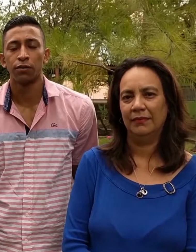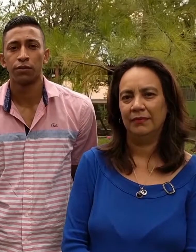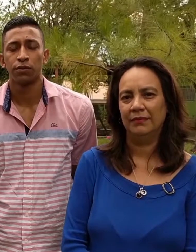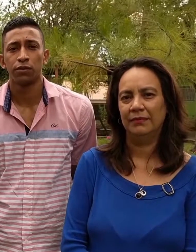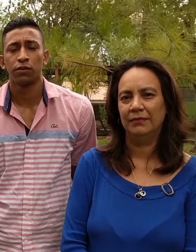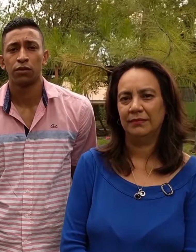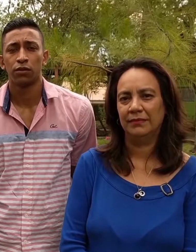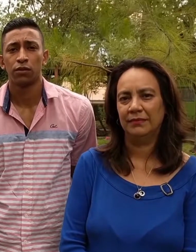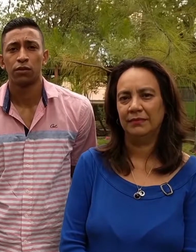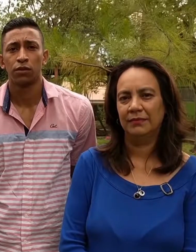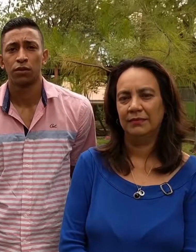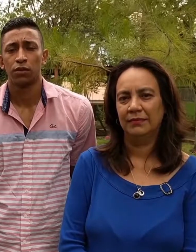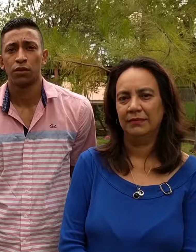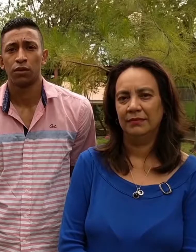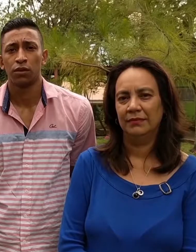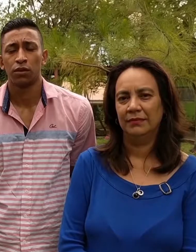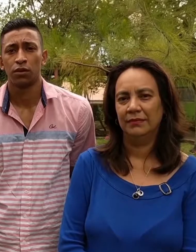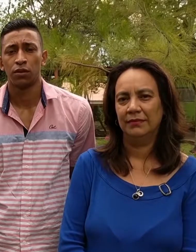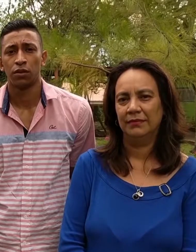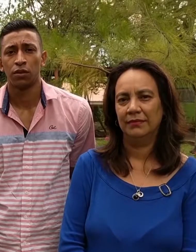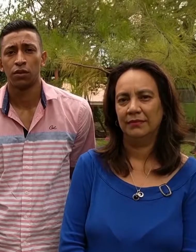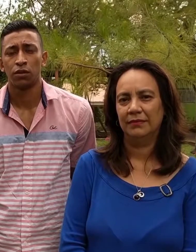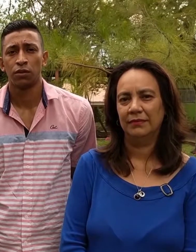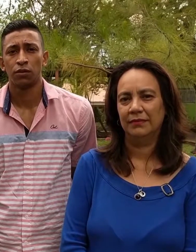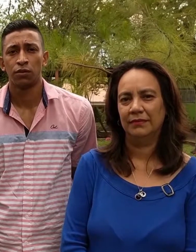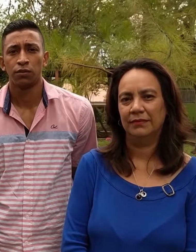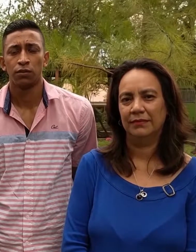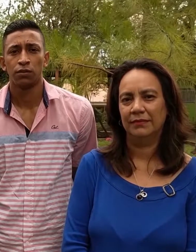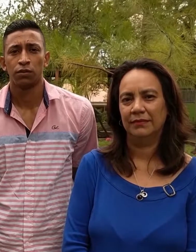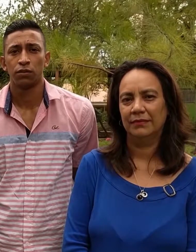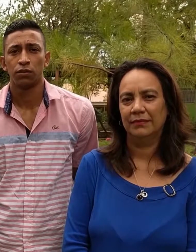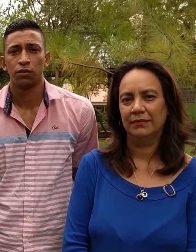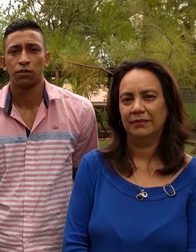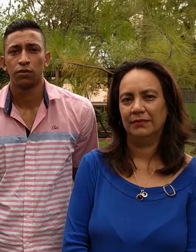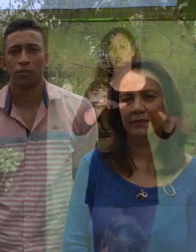Because this has a big impact on the economy, and in pollution in general. [end playback]